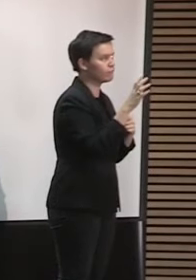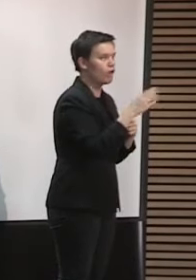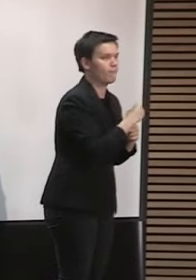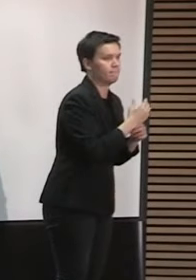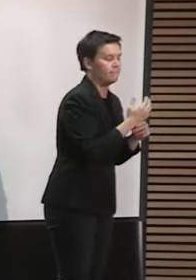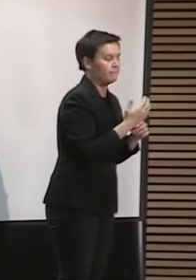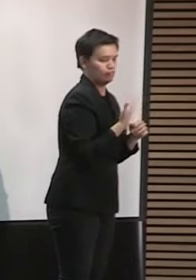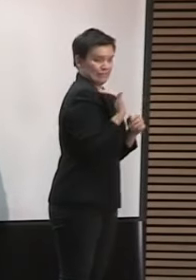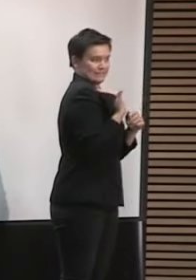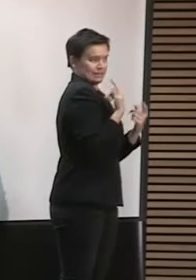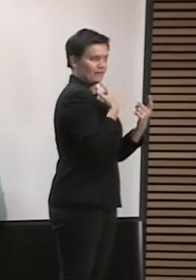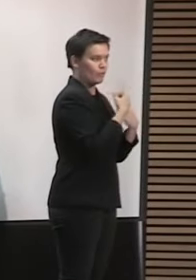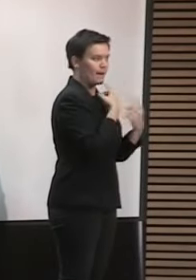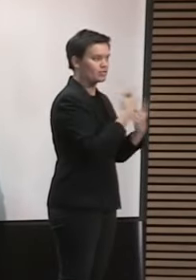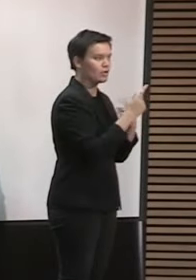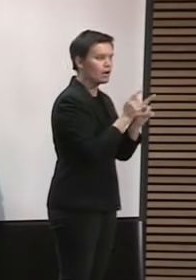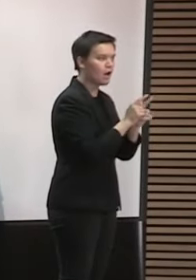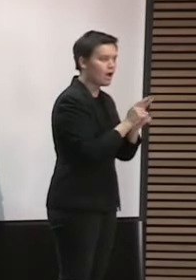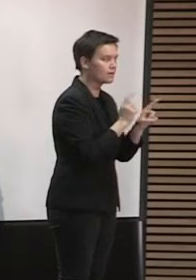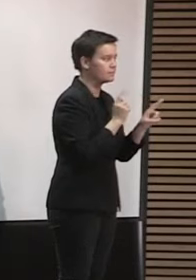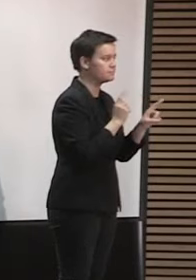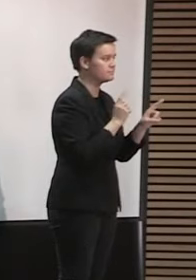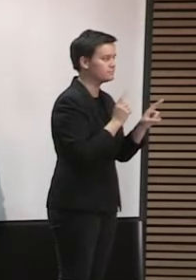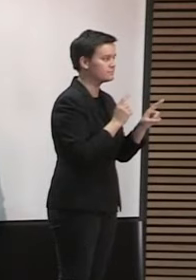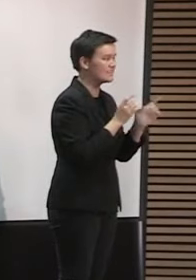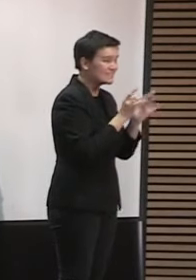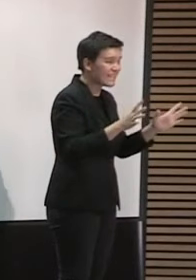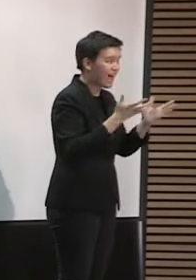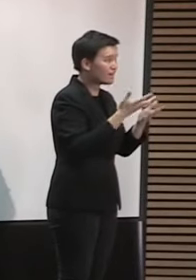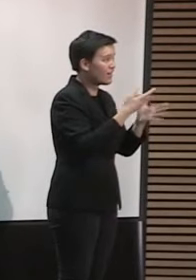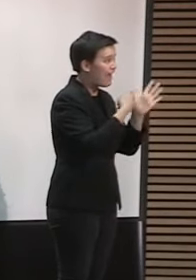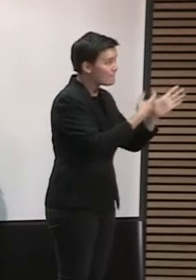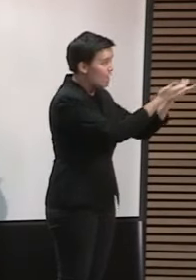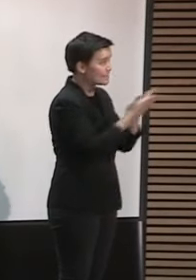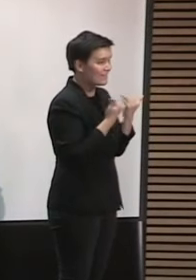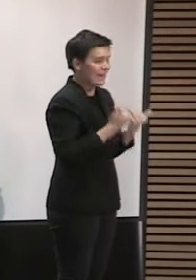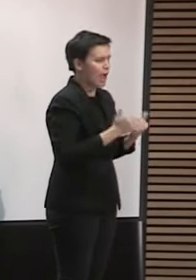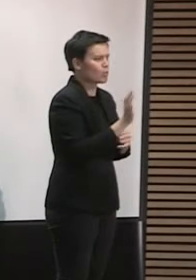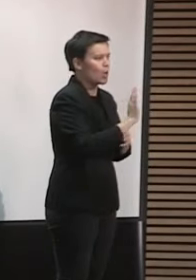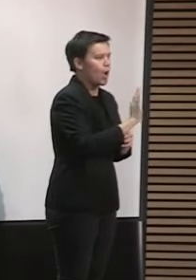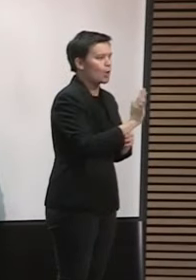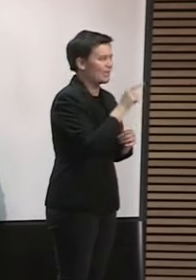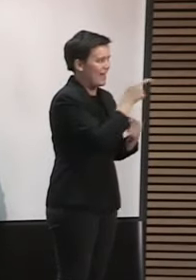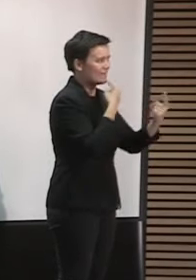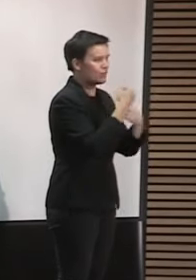showing they were COVID-free when they boarded, how do you explain them having positive tests on day 3?